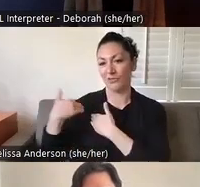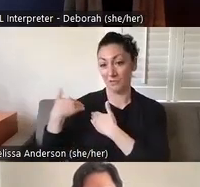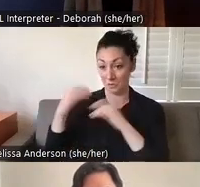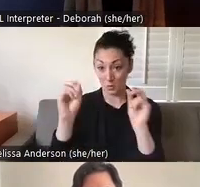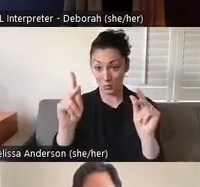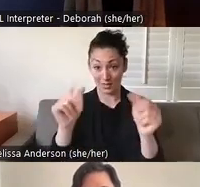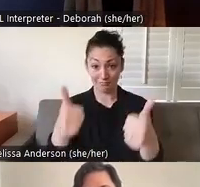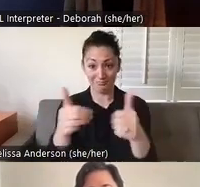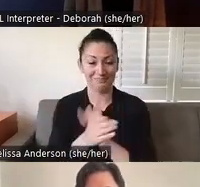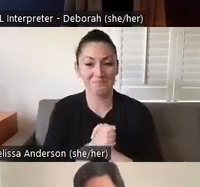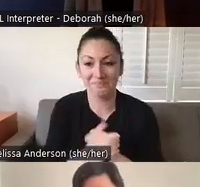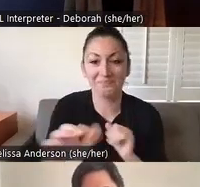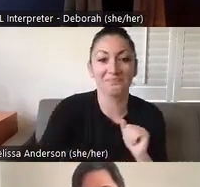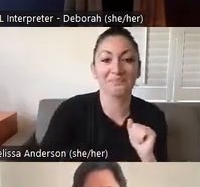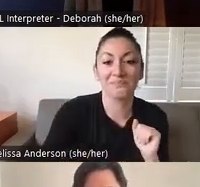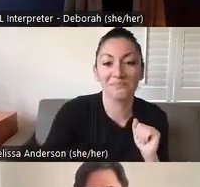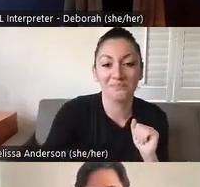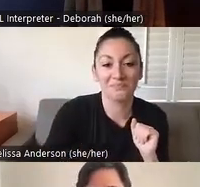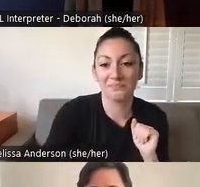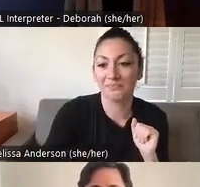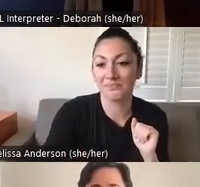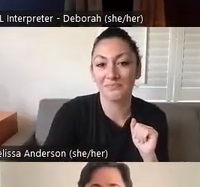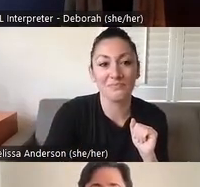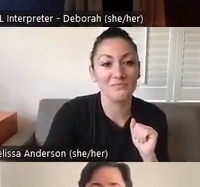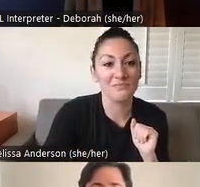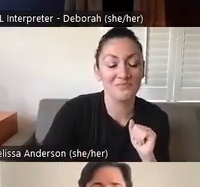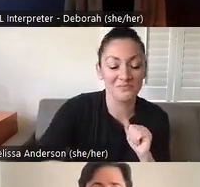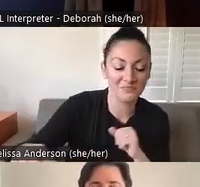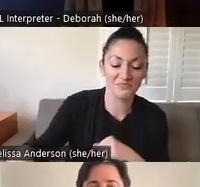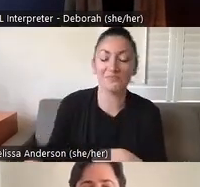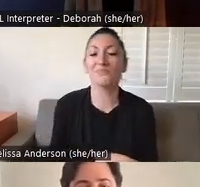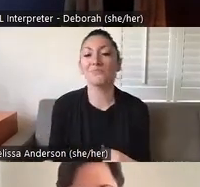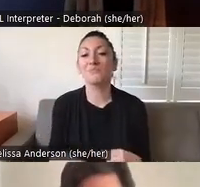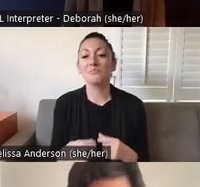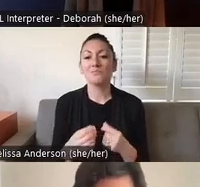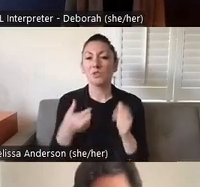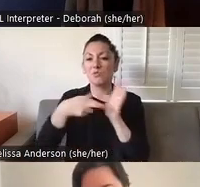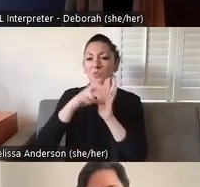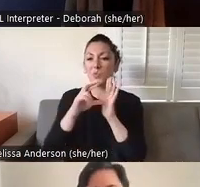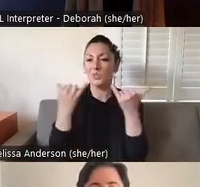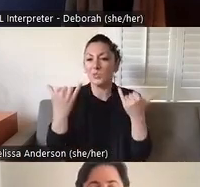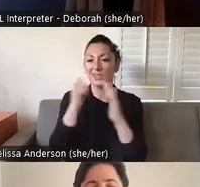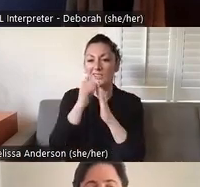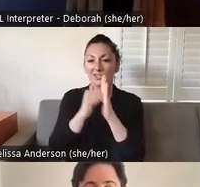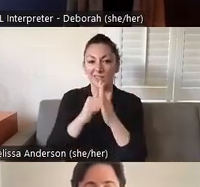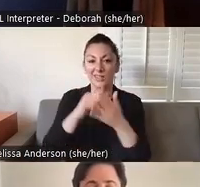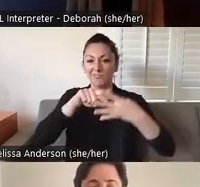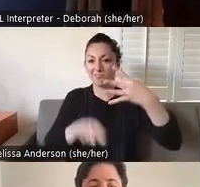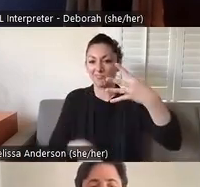in our presentation today, you blame us and not the National Institutes of Health.